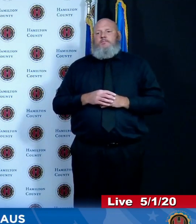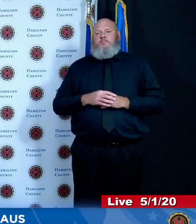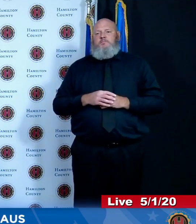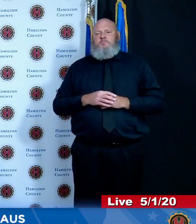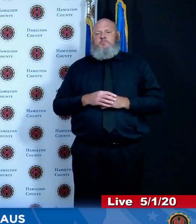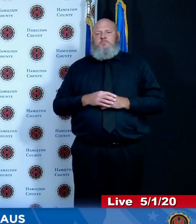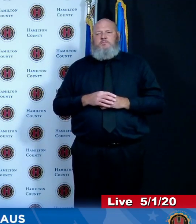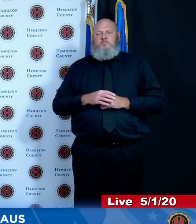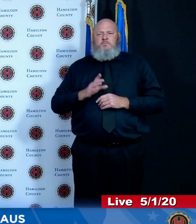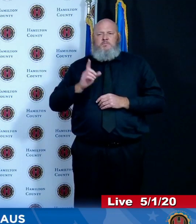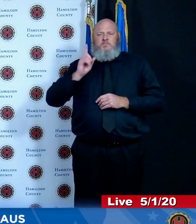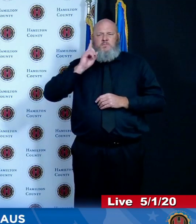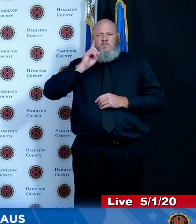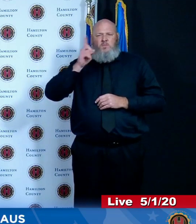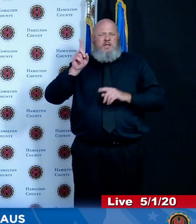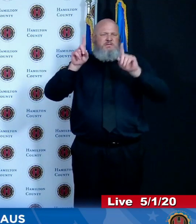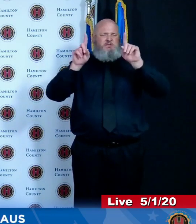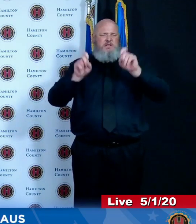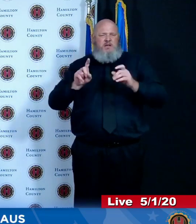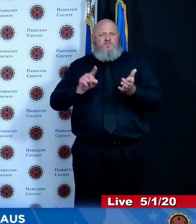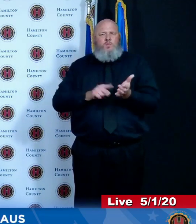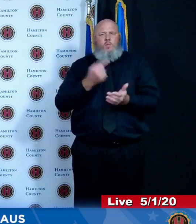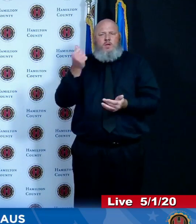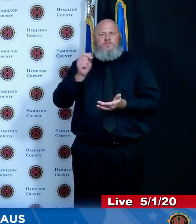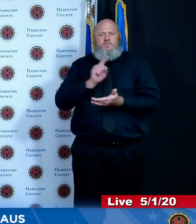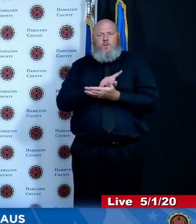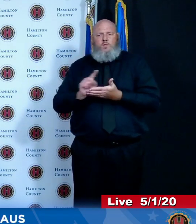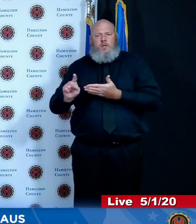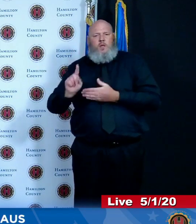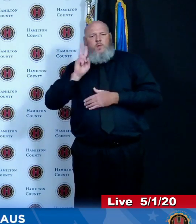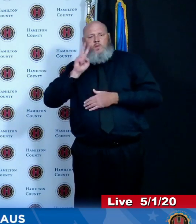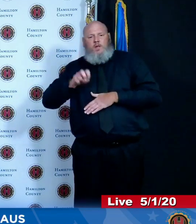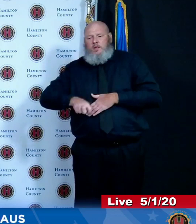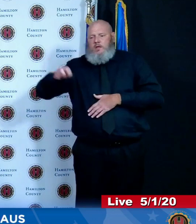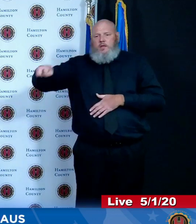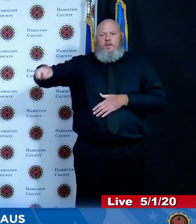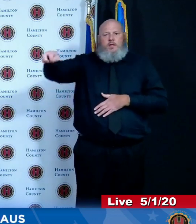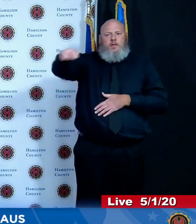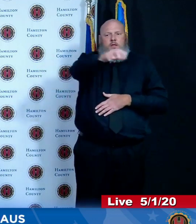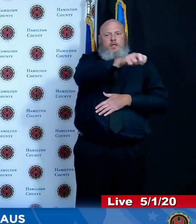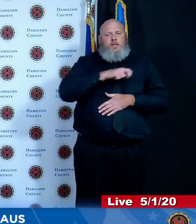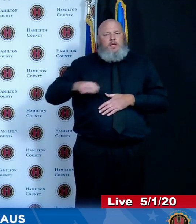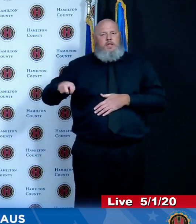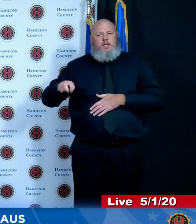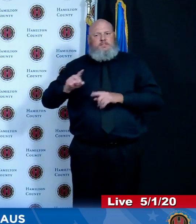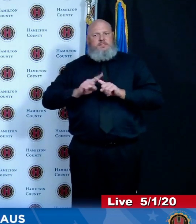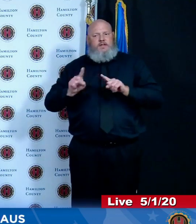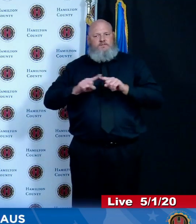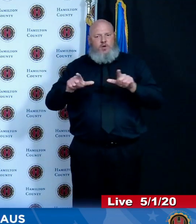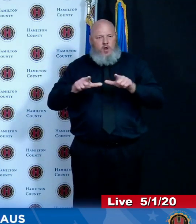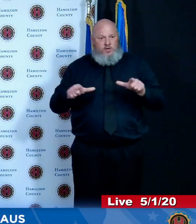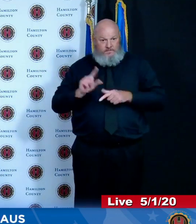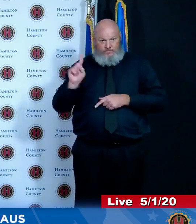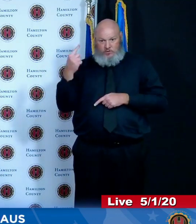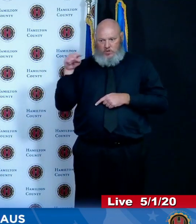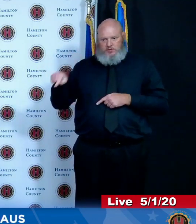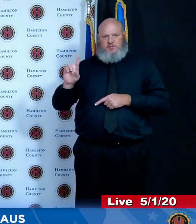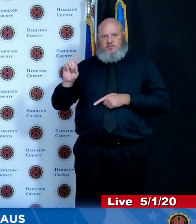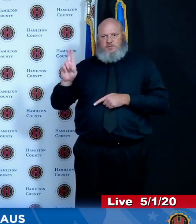week at a different site throughout the county so the Dunham's site is the first and they will expand now into other parts of